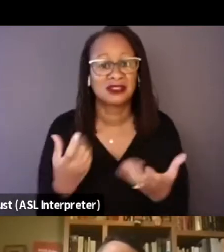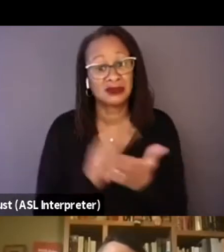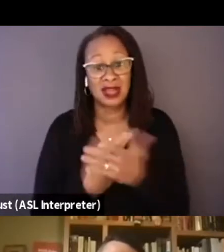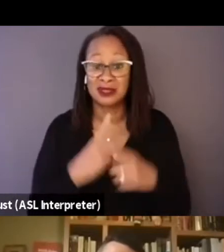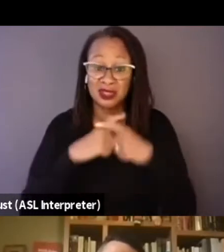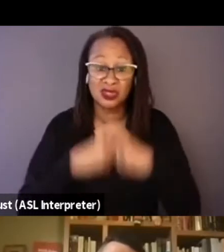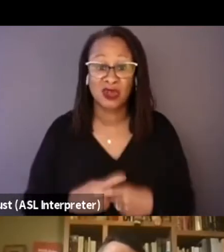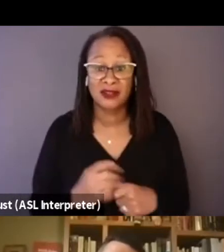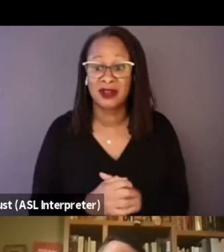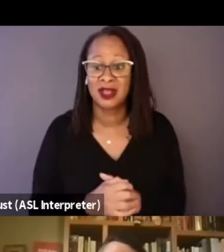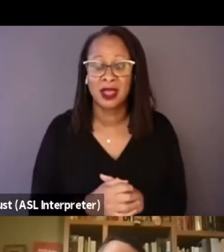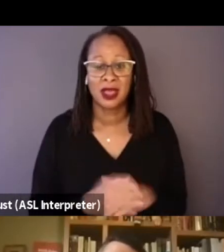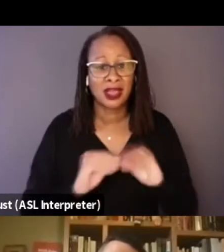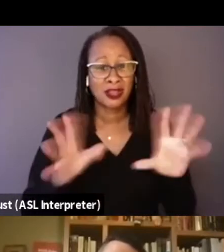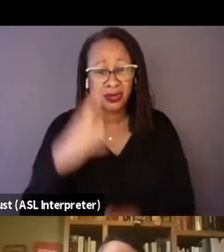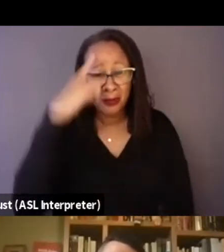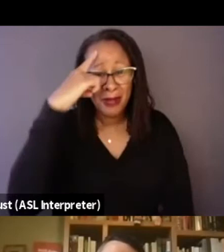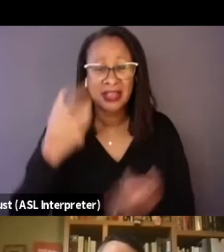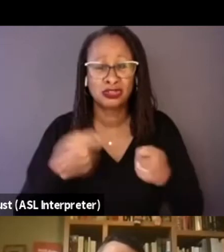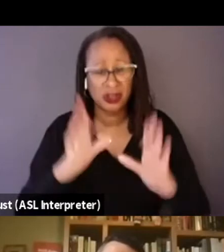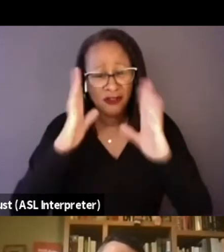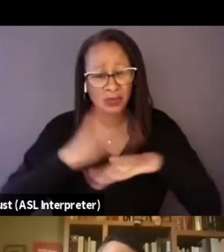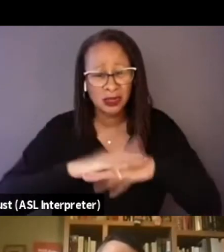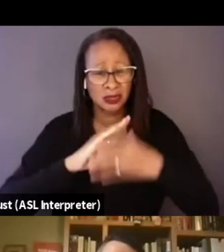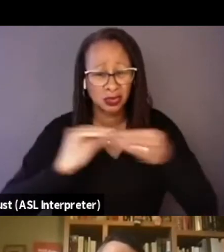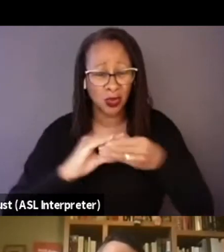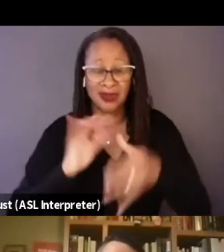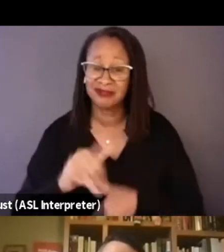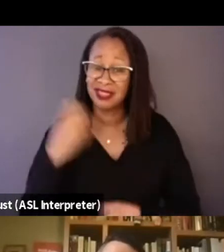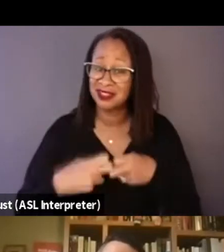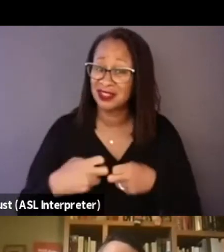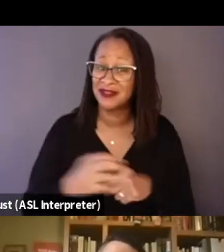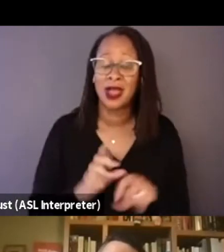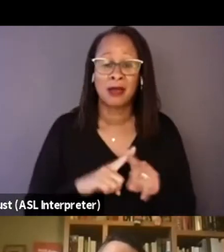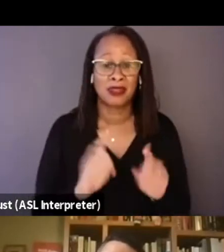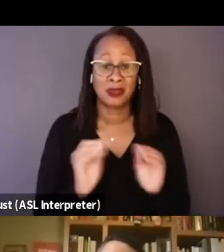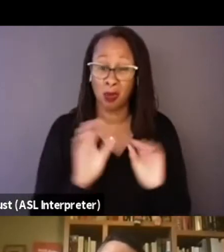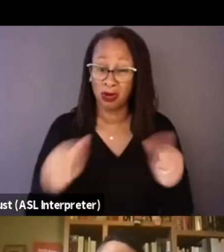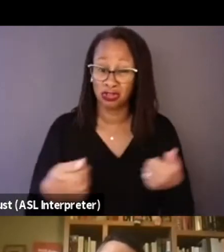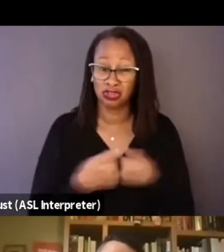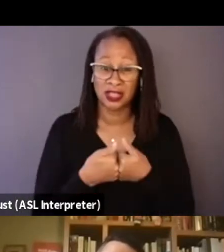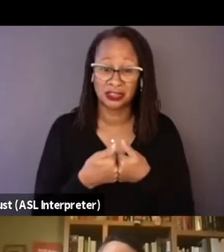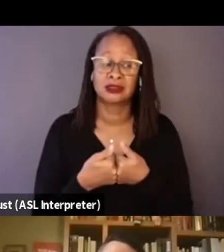clearing your mind and try to be focused on the story. But the more challenge for me is try to do the best, always,